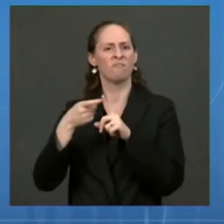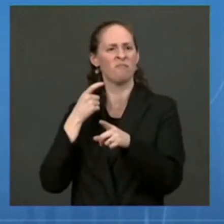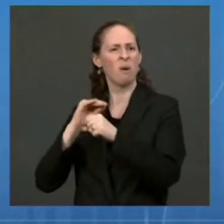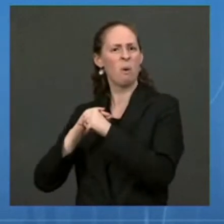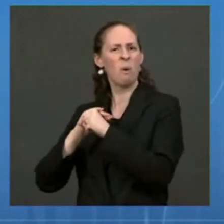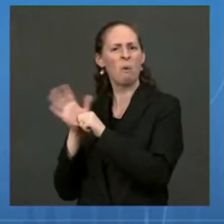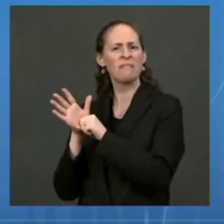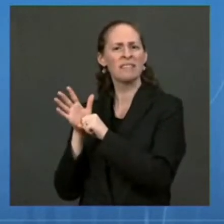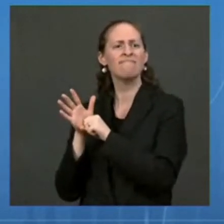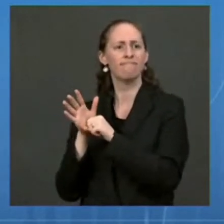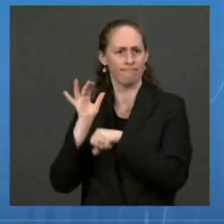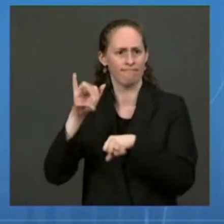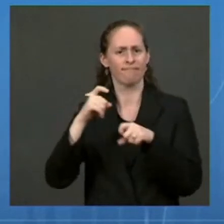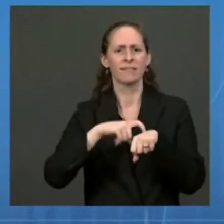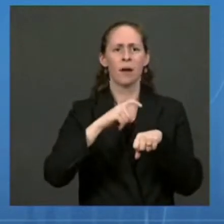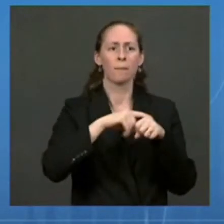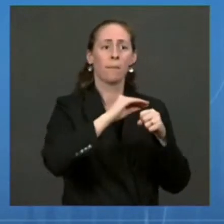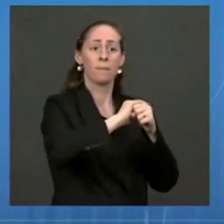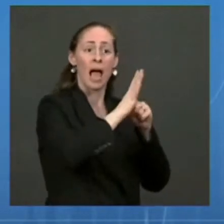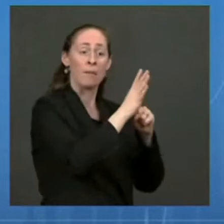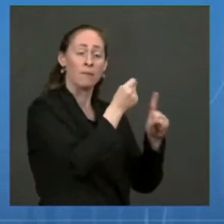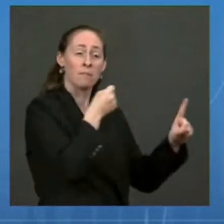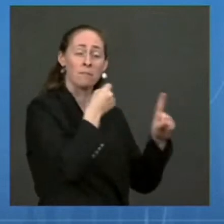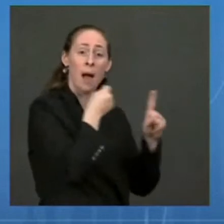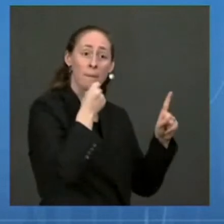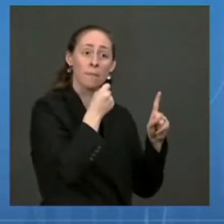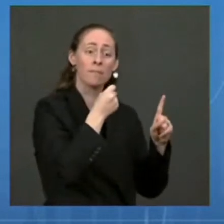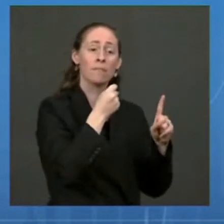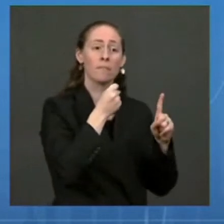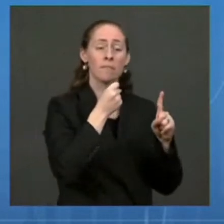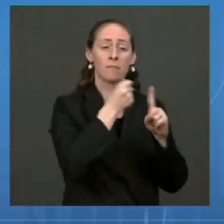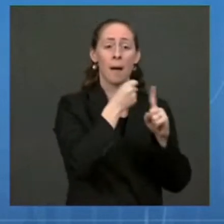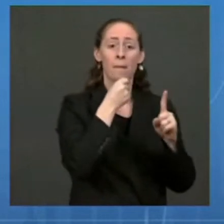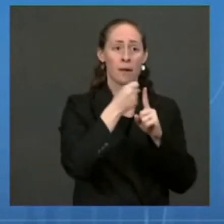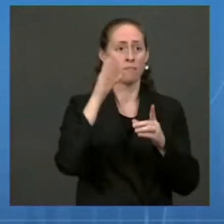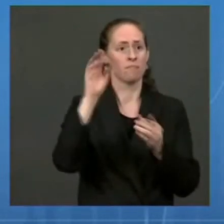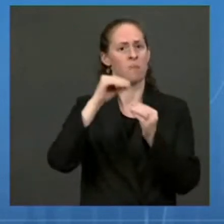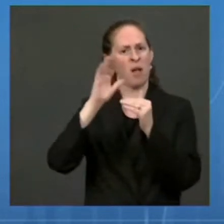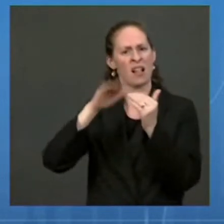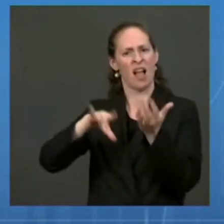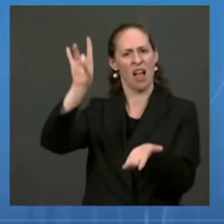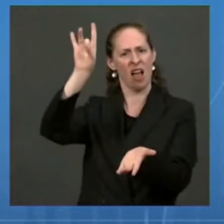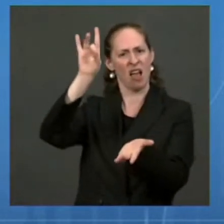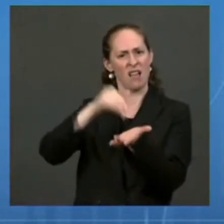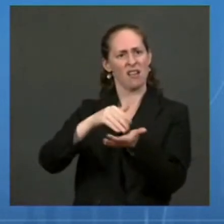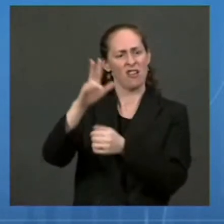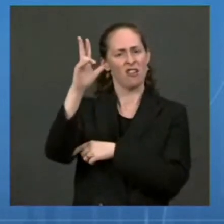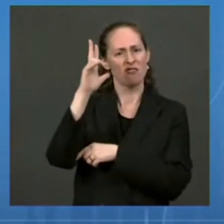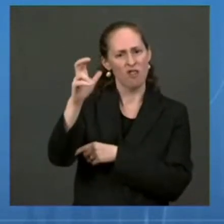THE CDC DATA PRESENTED AT THE YESTERDAY FDA ADVISORY COMMITTEE MEETING SHOWS AMONG CHILDREN AGES 5 TO 11 COVID-19 WAS ONE OF THE TOP 10 CAUSES OF DEATH IN THE UNITED STATES OVER